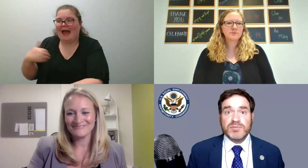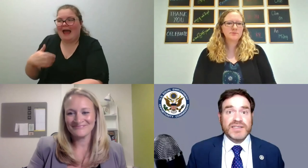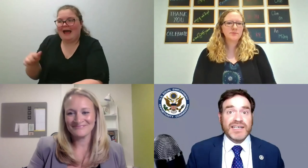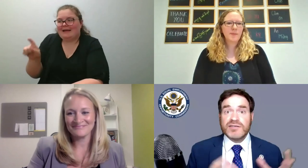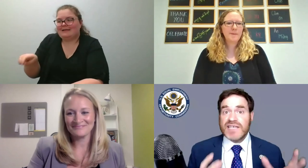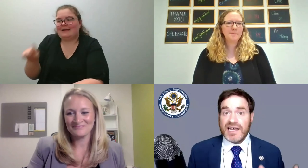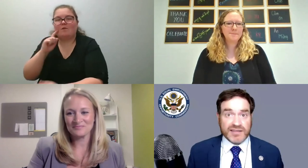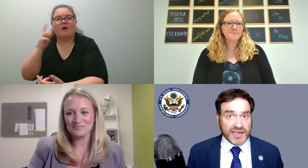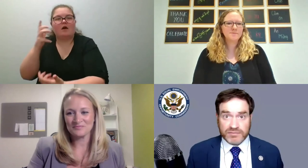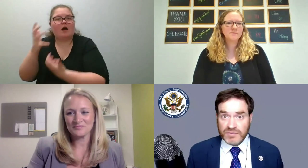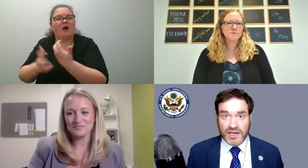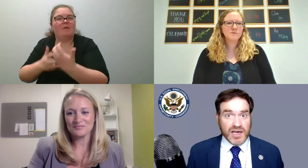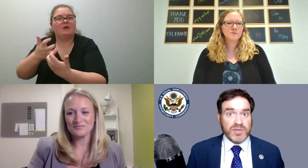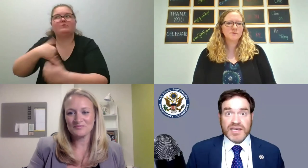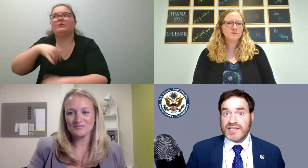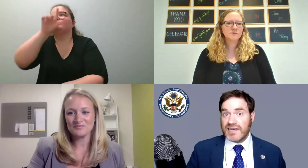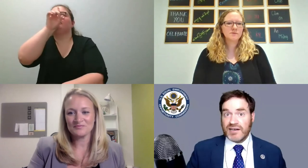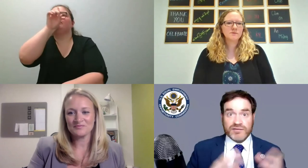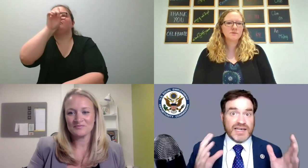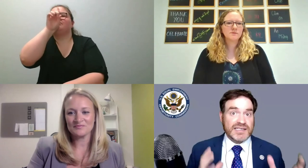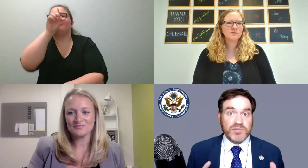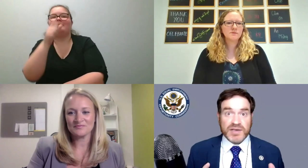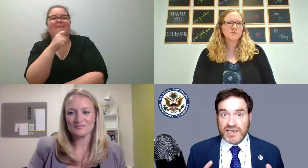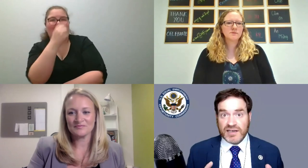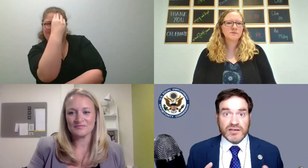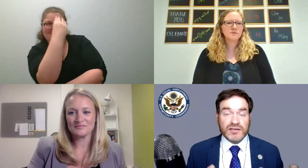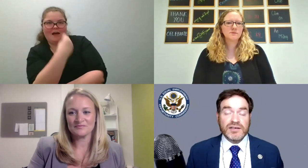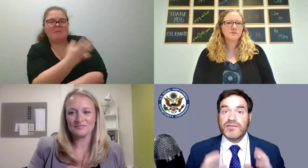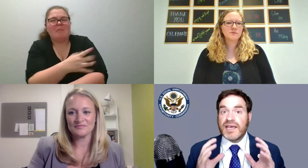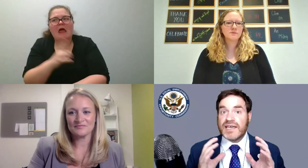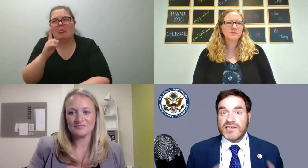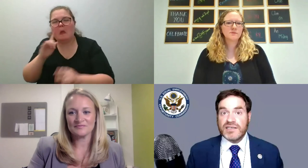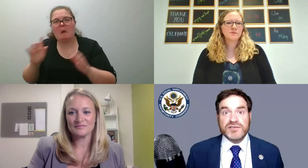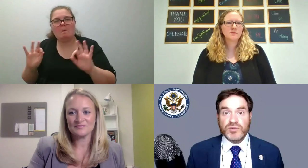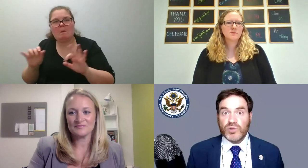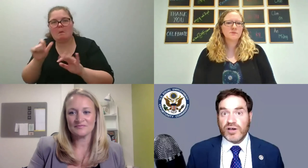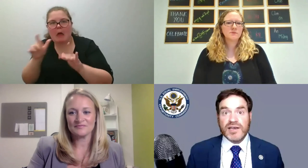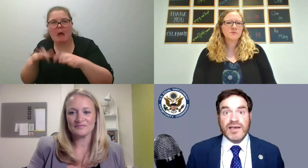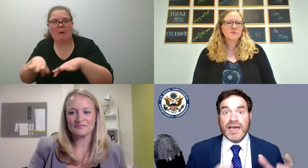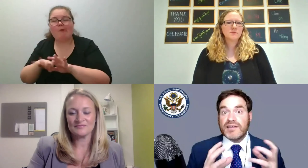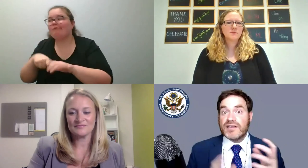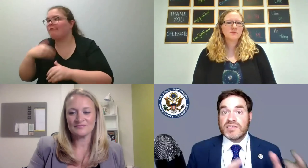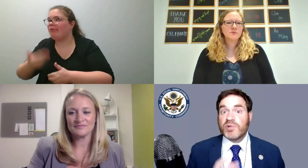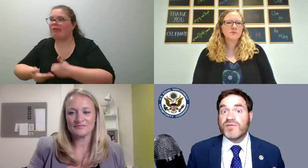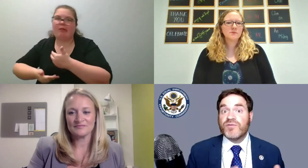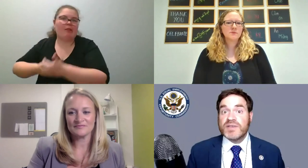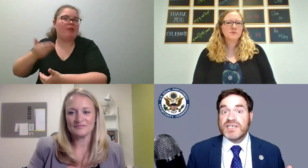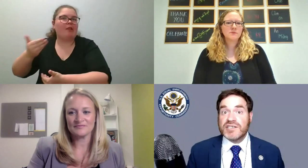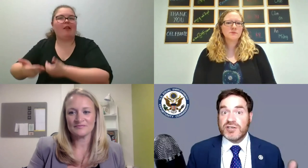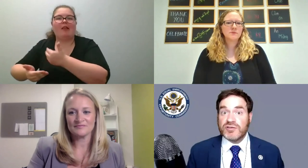but they don't say anything because they don't think it's a big deal, they continue to work, and there's a performance issue